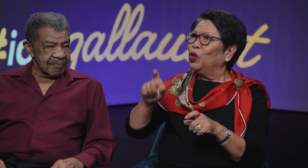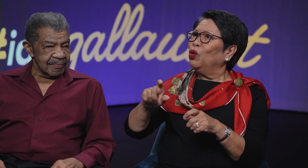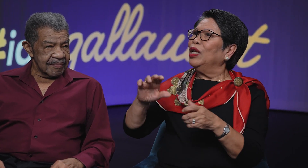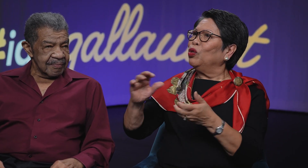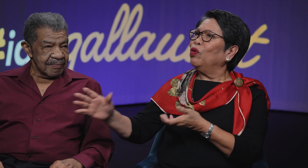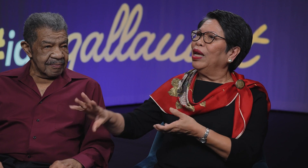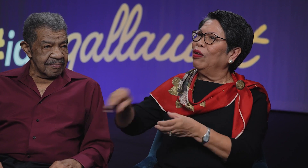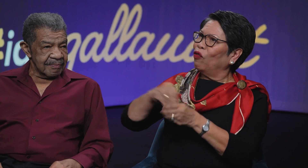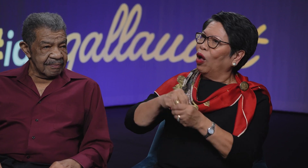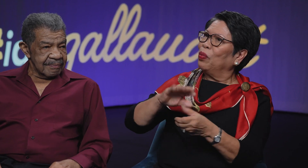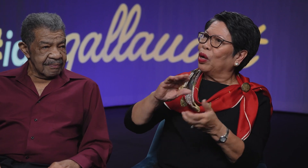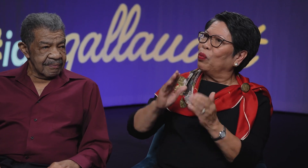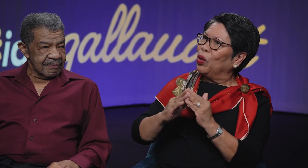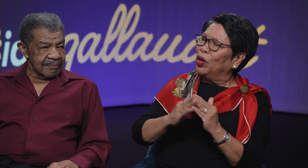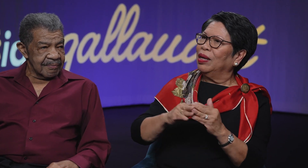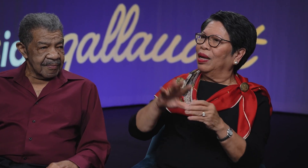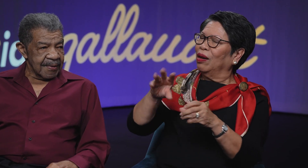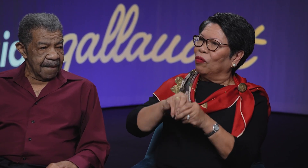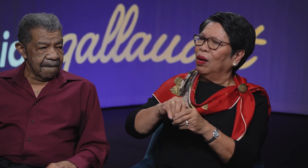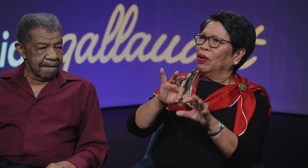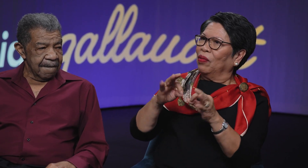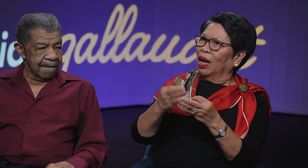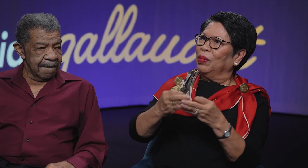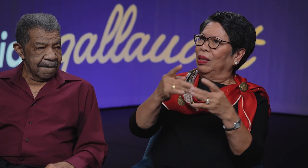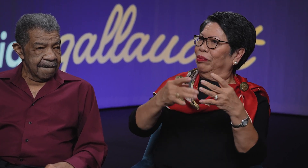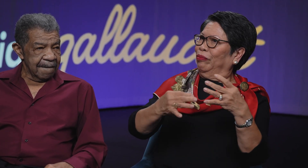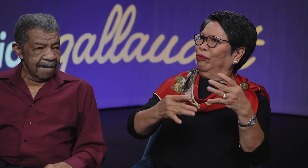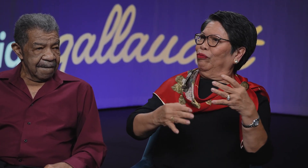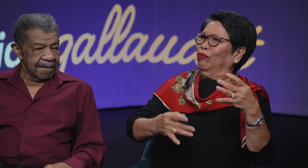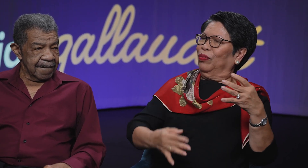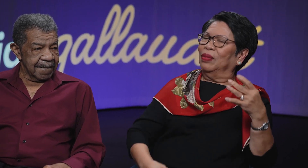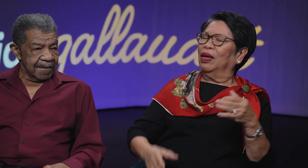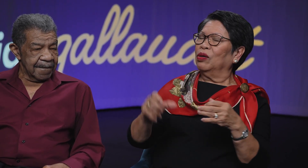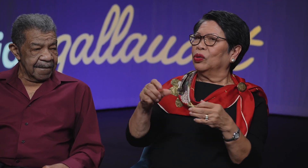You need to involve the community, families, and other people.